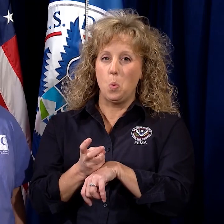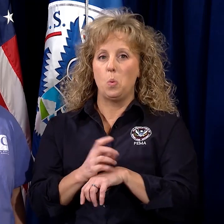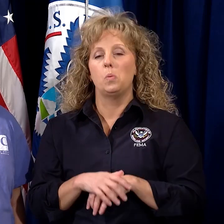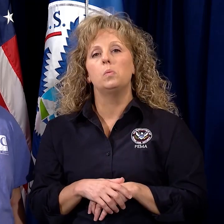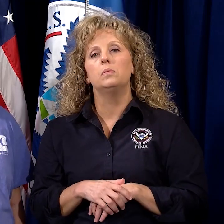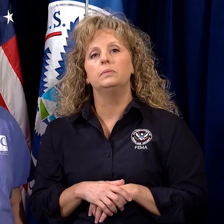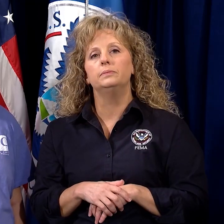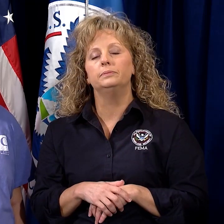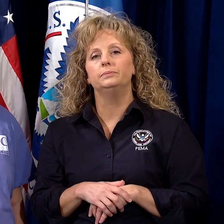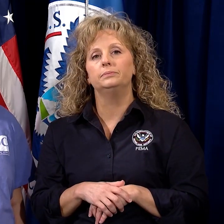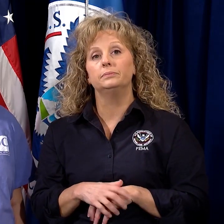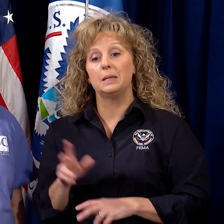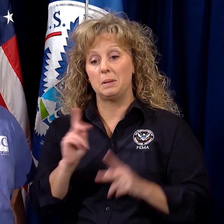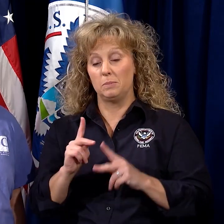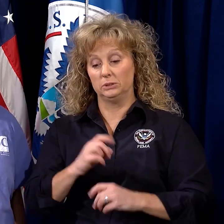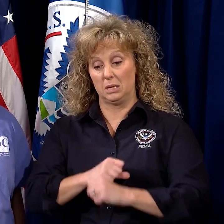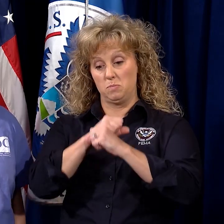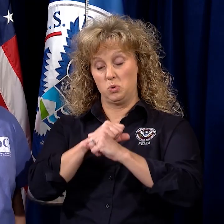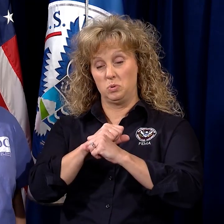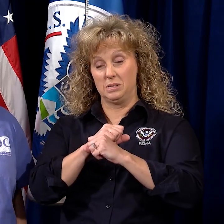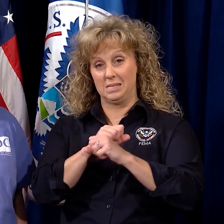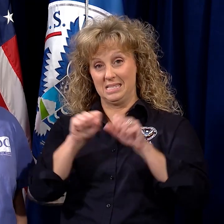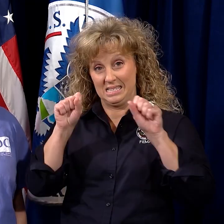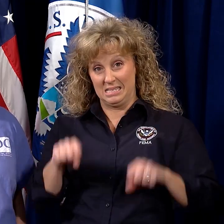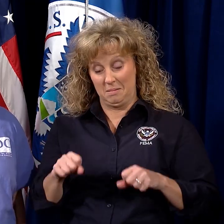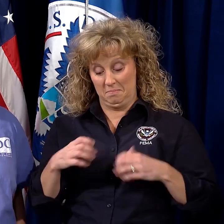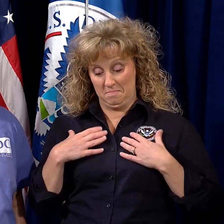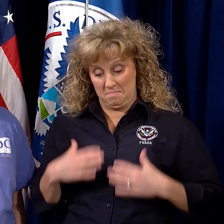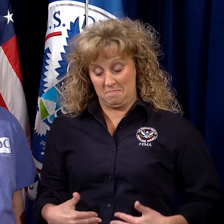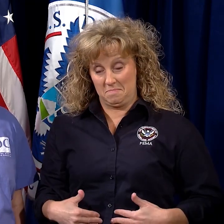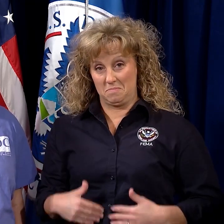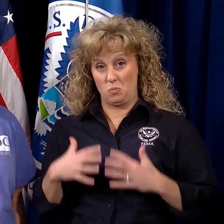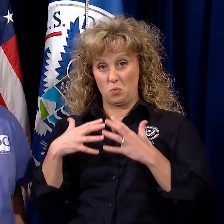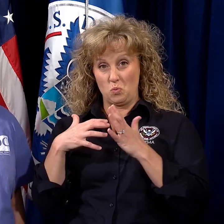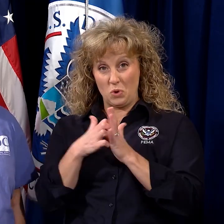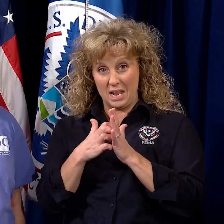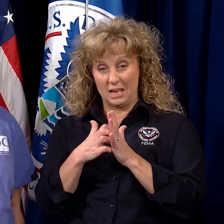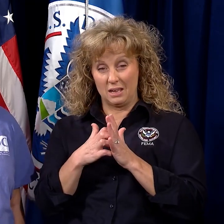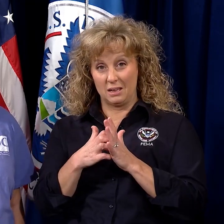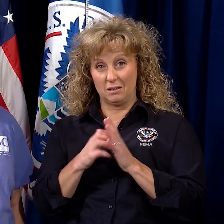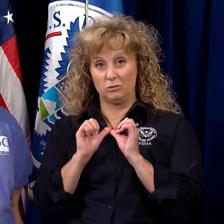People with weakened immune systems and with chronic lung conditions,